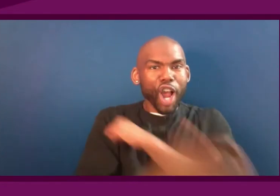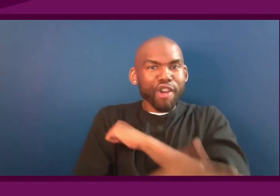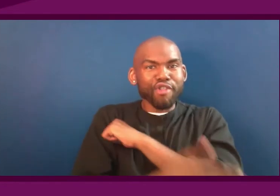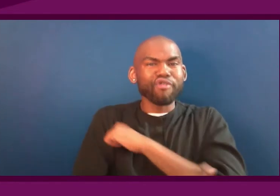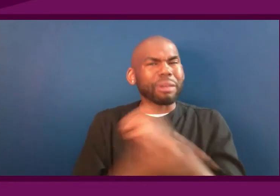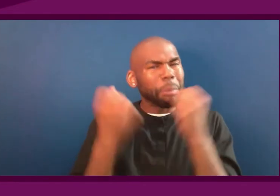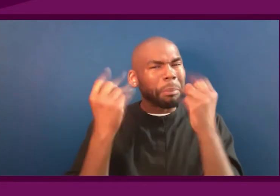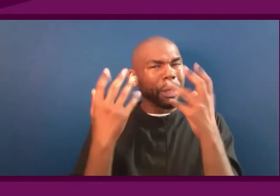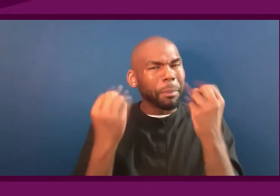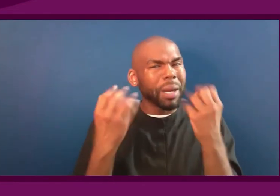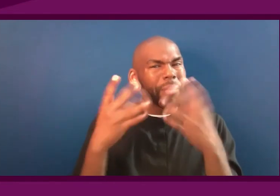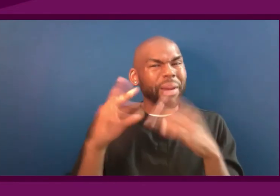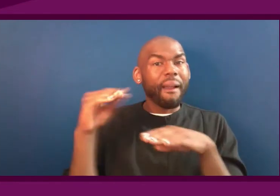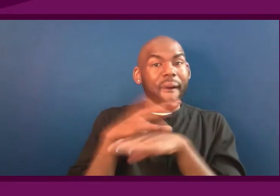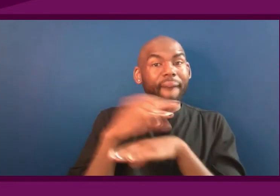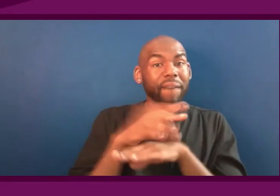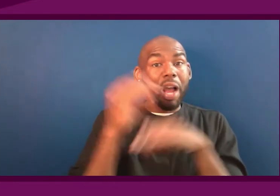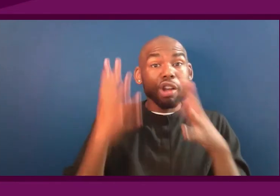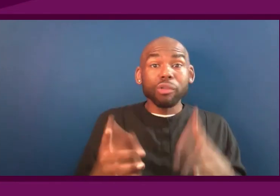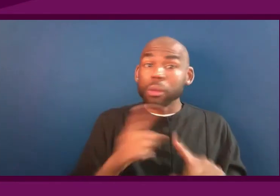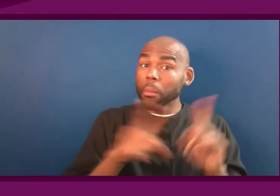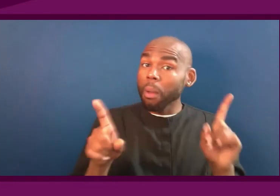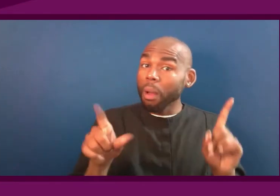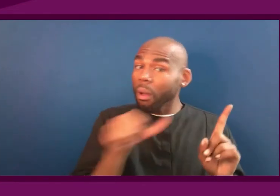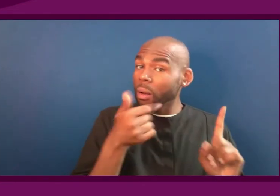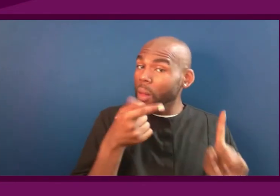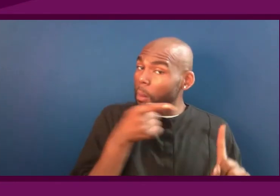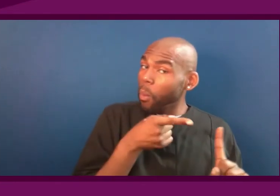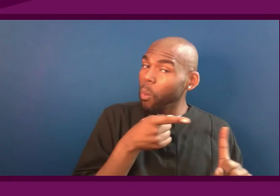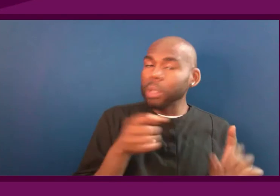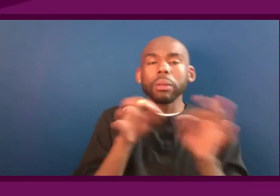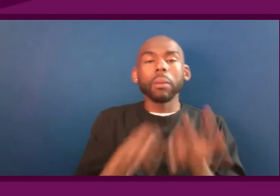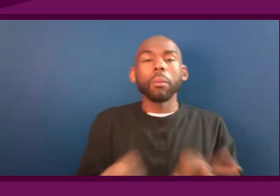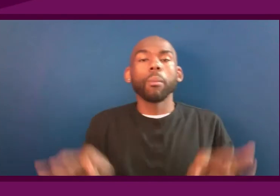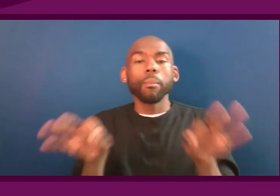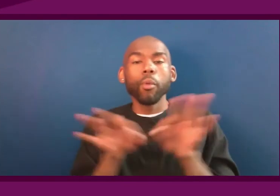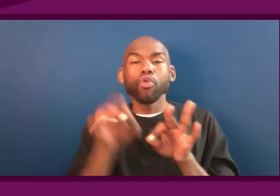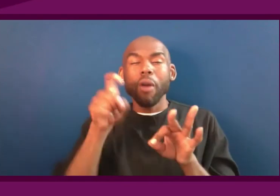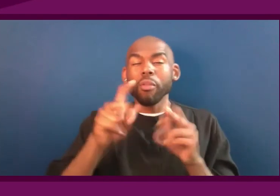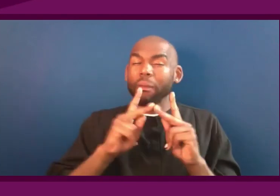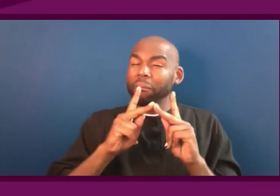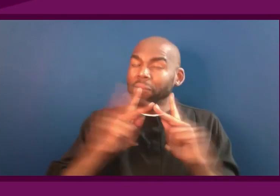Now, I'm also a mother that has a grown daughter that was born with Down syndrome. I'm also a wife